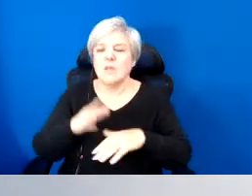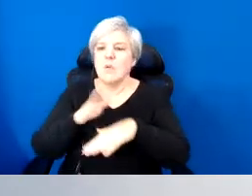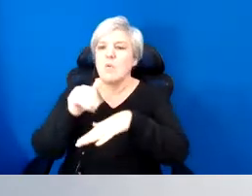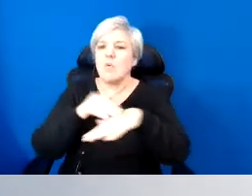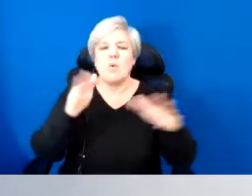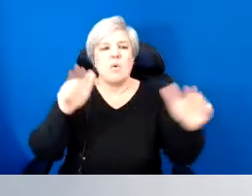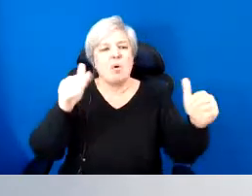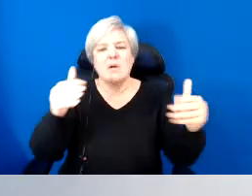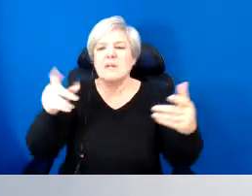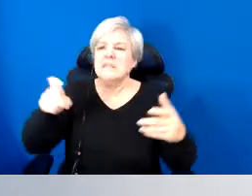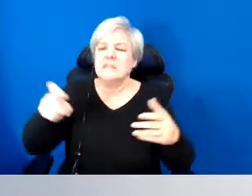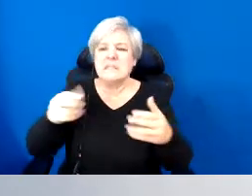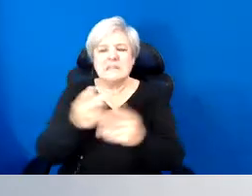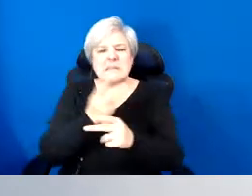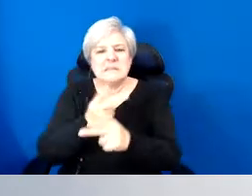to tackle mental health issues at work.